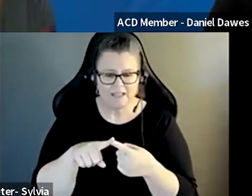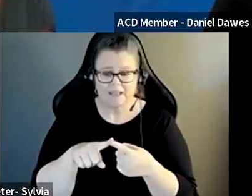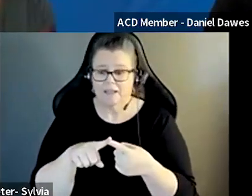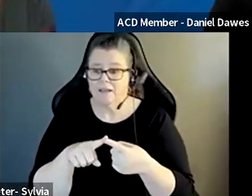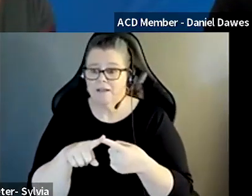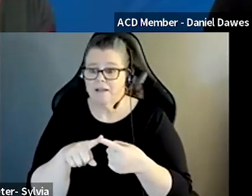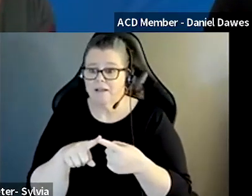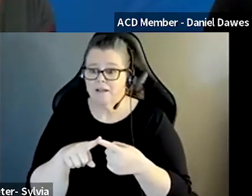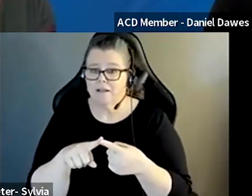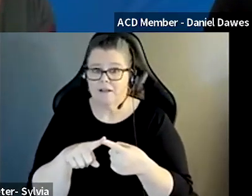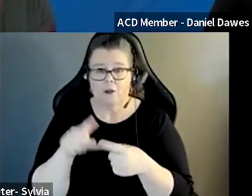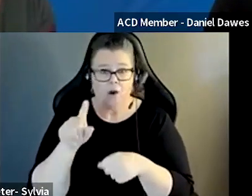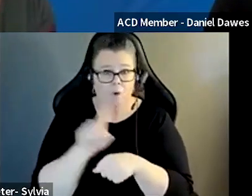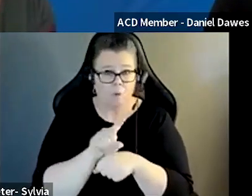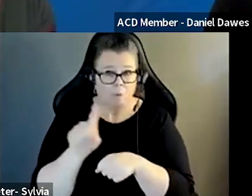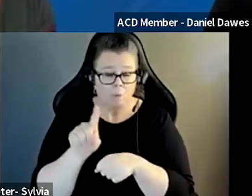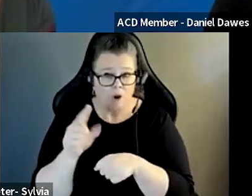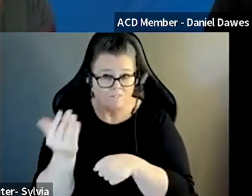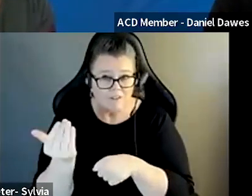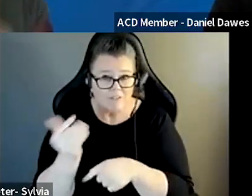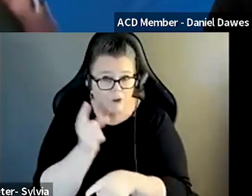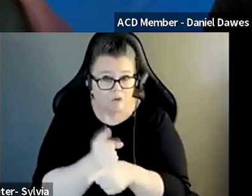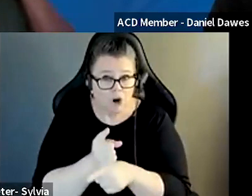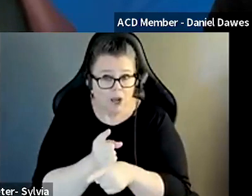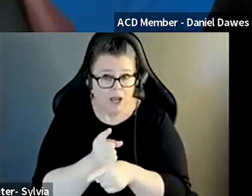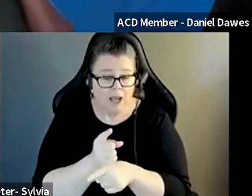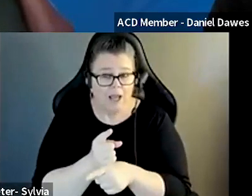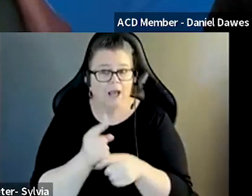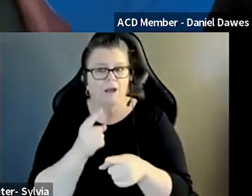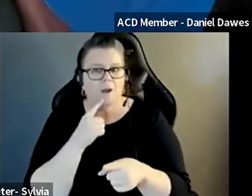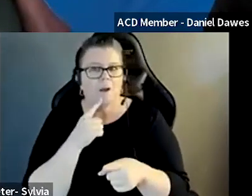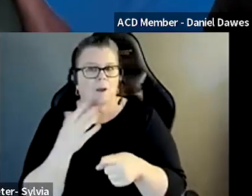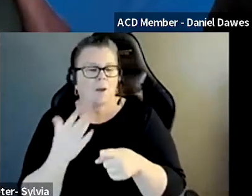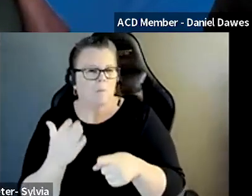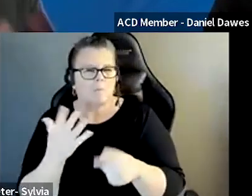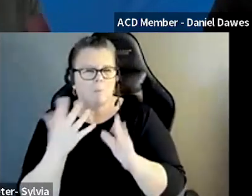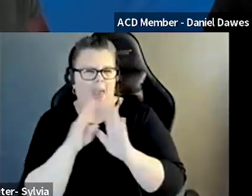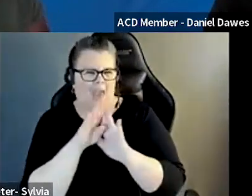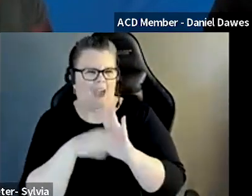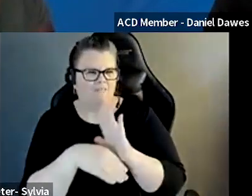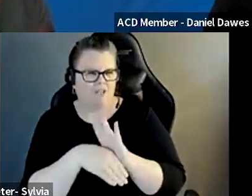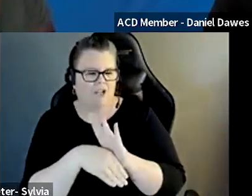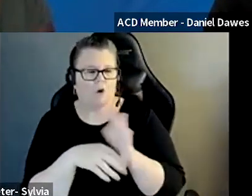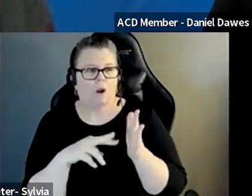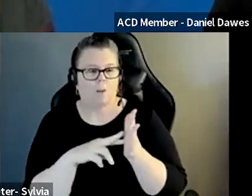If possible, we might go only for a half an hour. So that would be ten minutes after the hour.